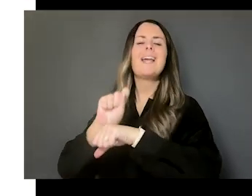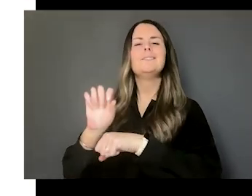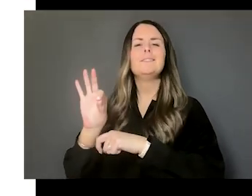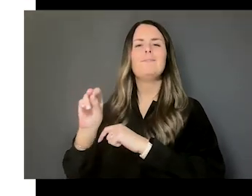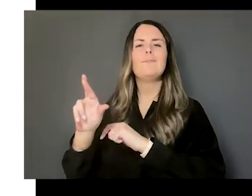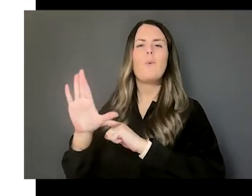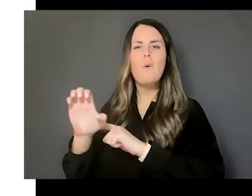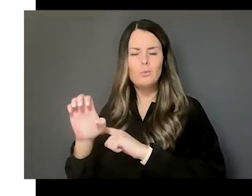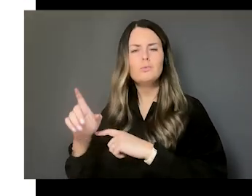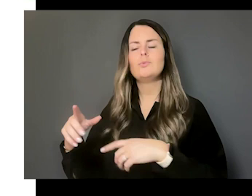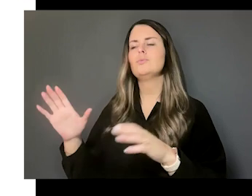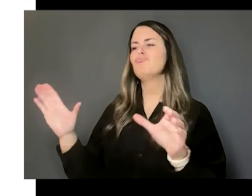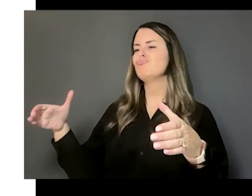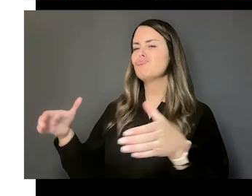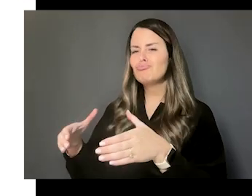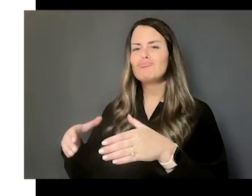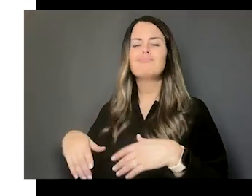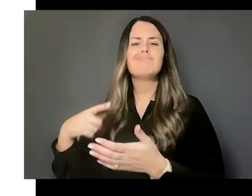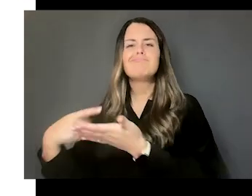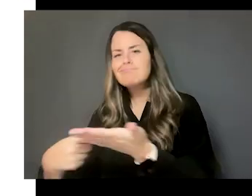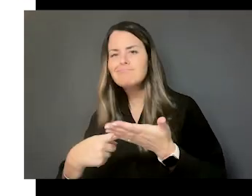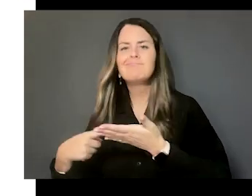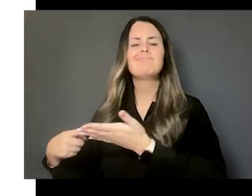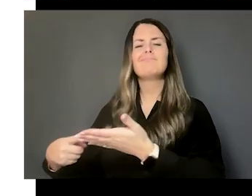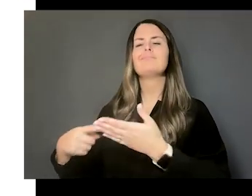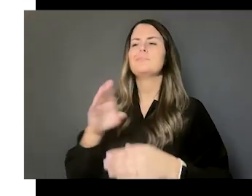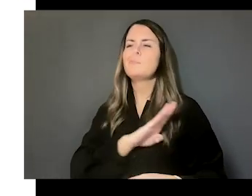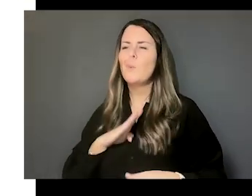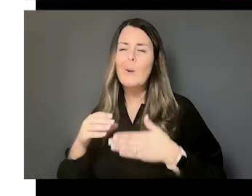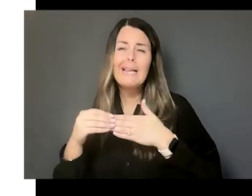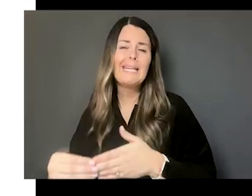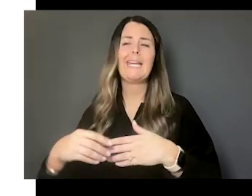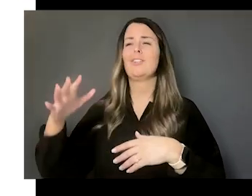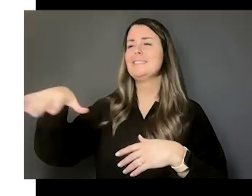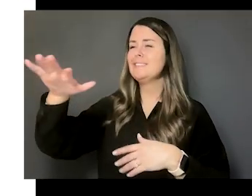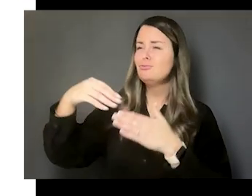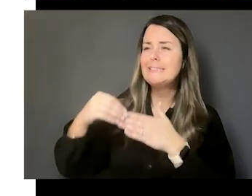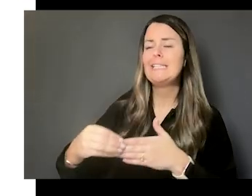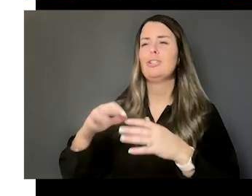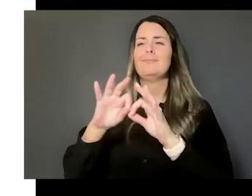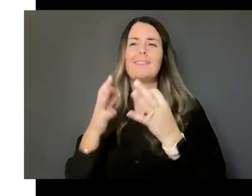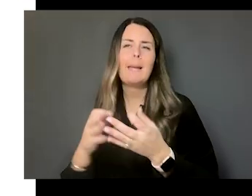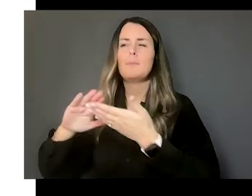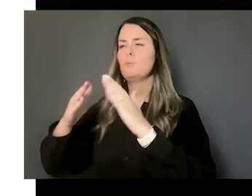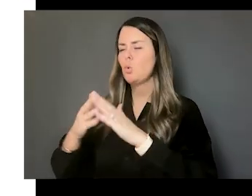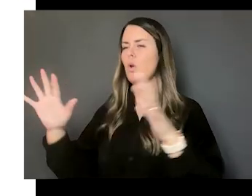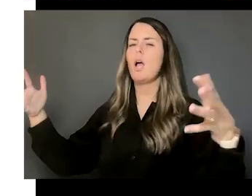that was convened and comprised of teachers, building leaders, board members, district leaders, families, community members who came together.